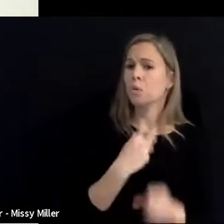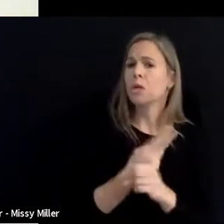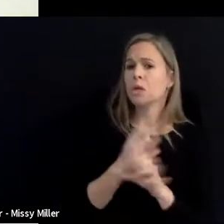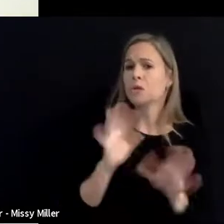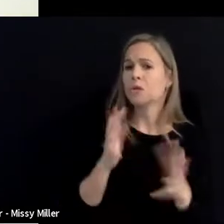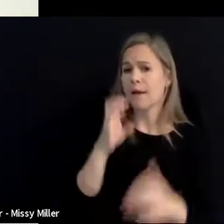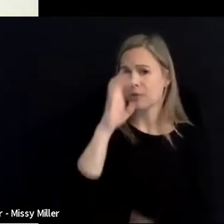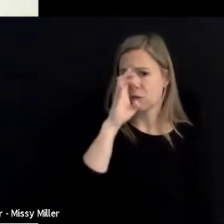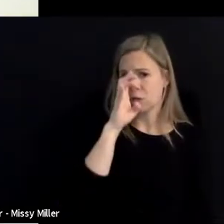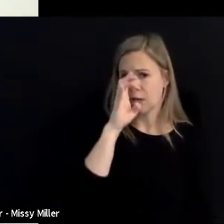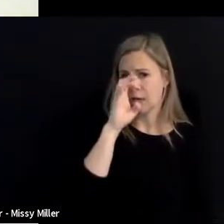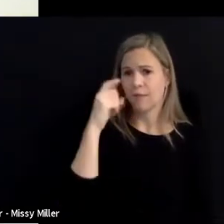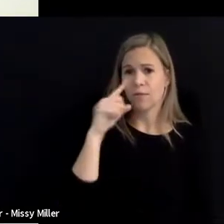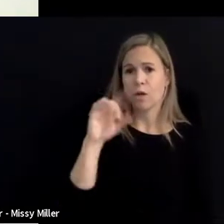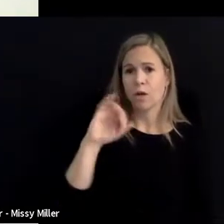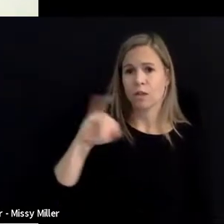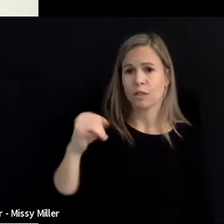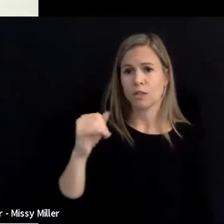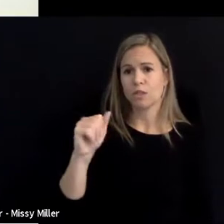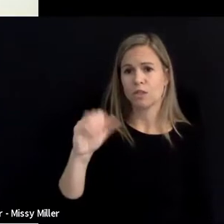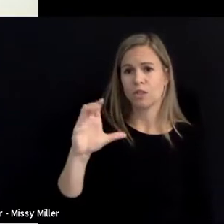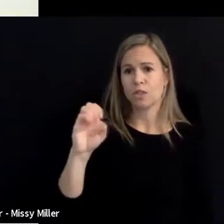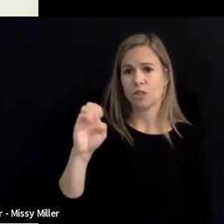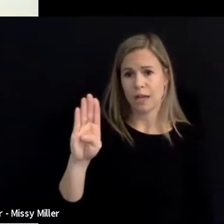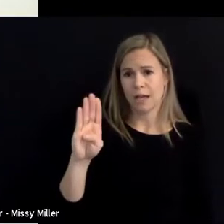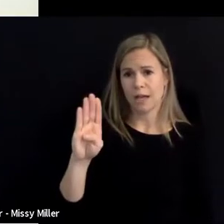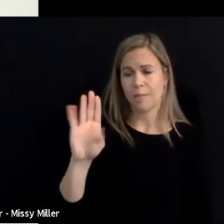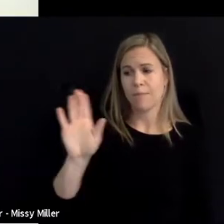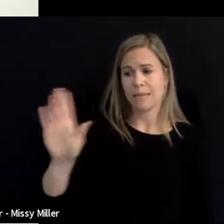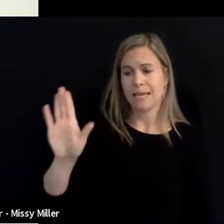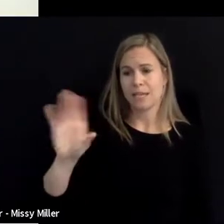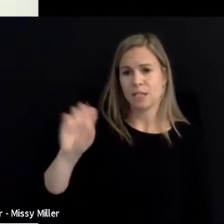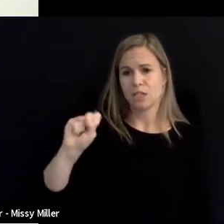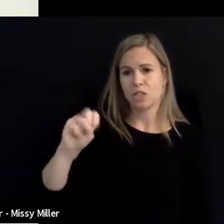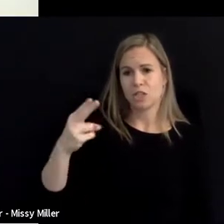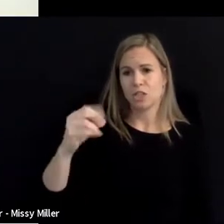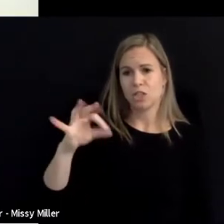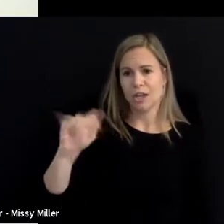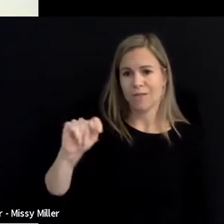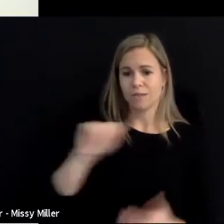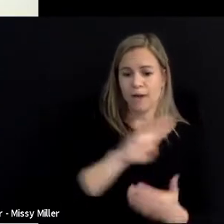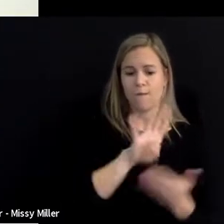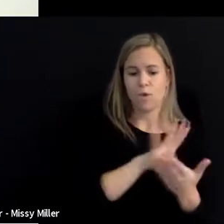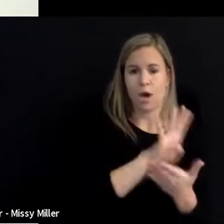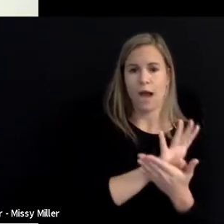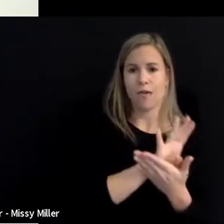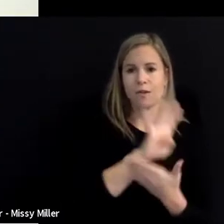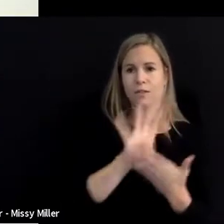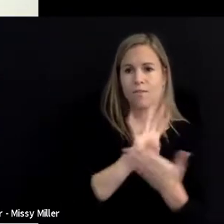So Jacob and shifts are four hours, next person comes. There are certain things that have to happen,